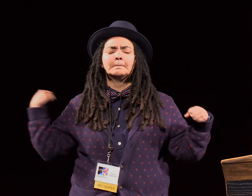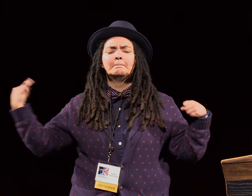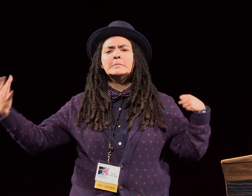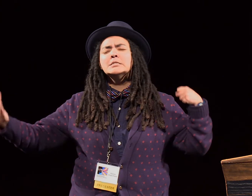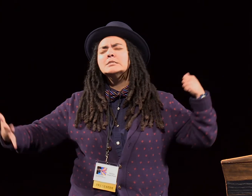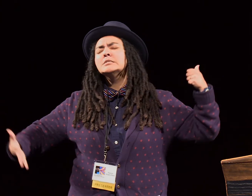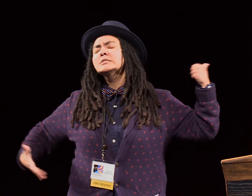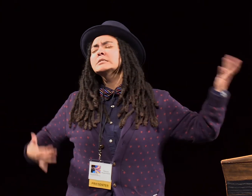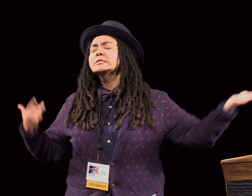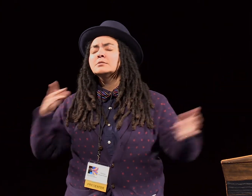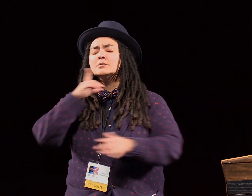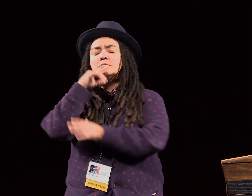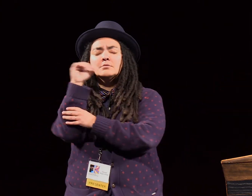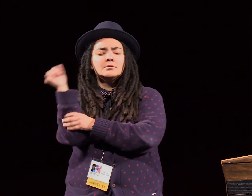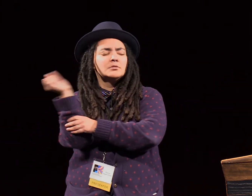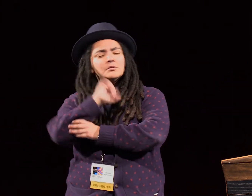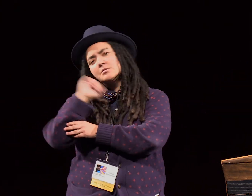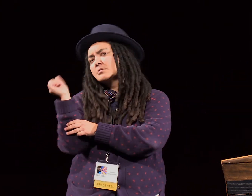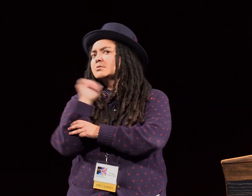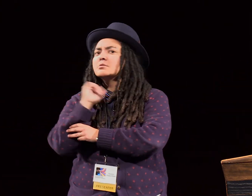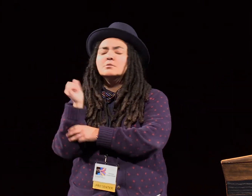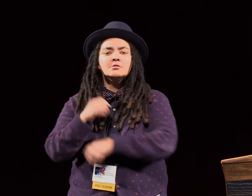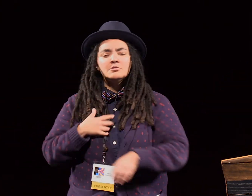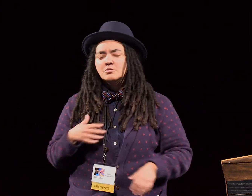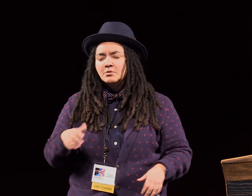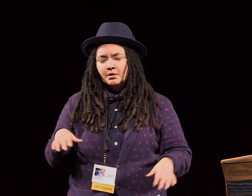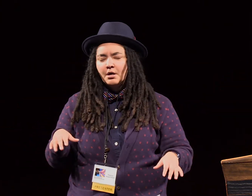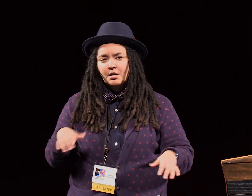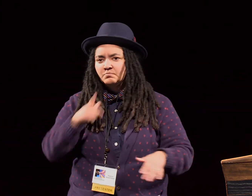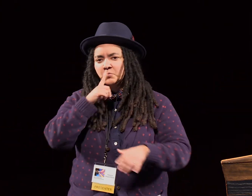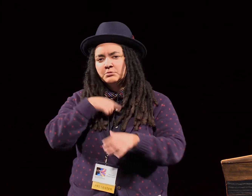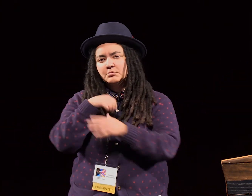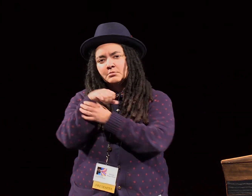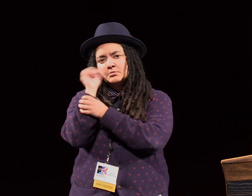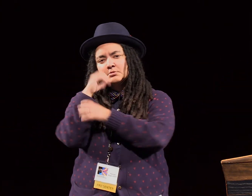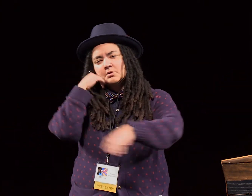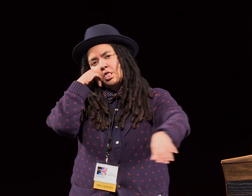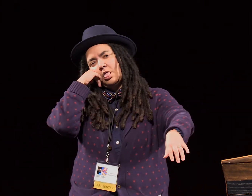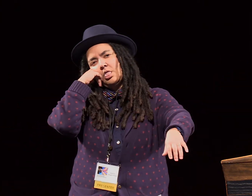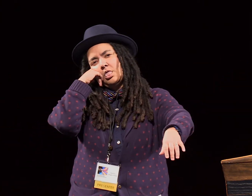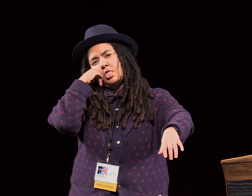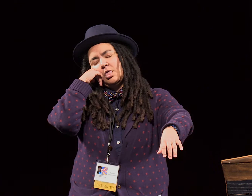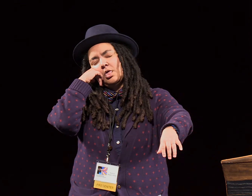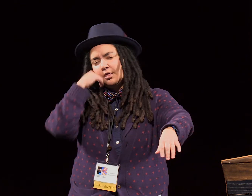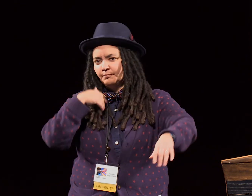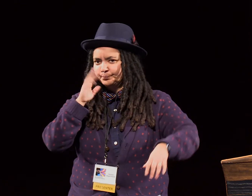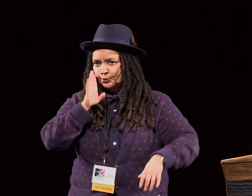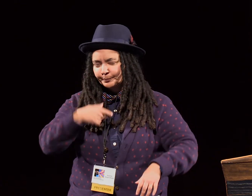And John's signing style is very large, very theatrical. It's not passive.